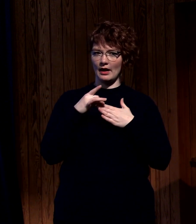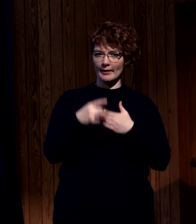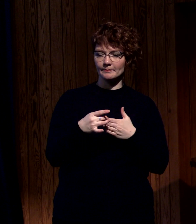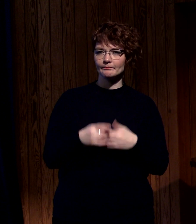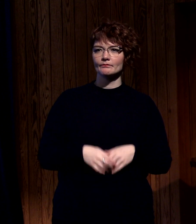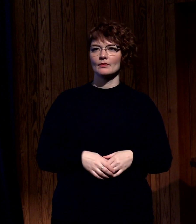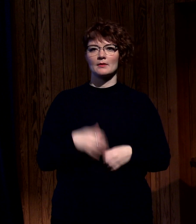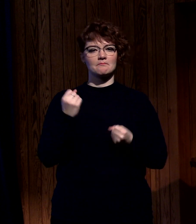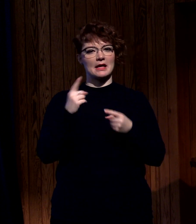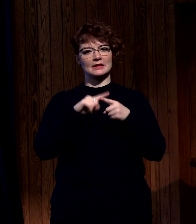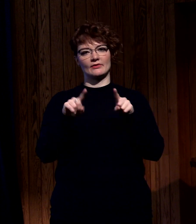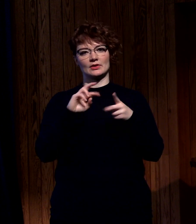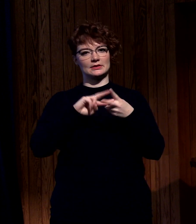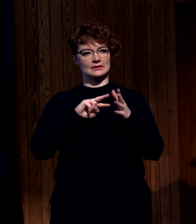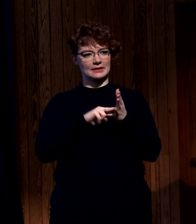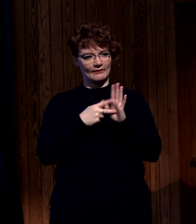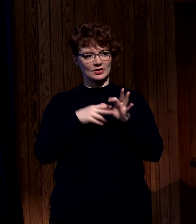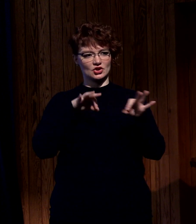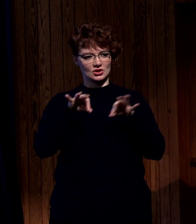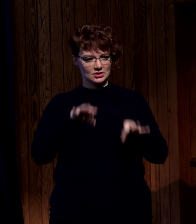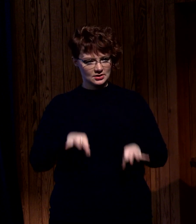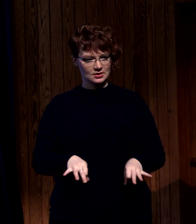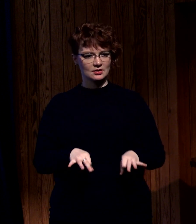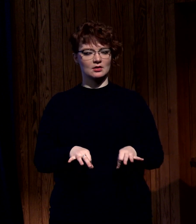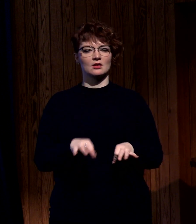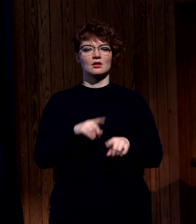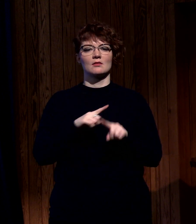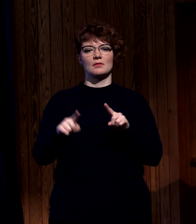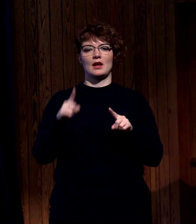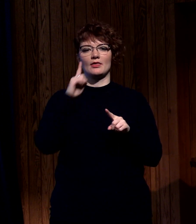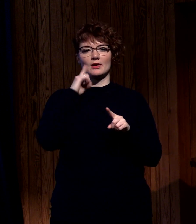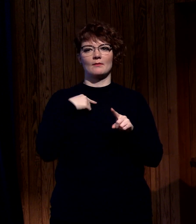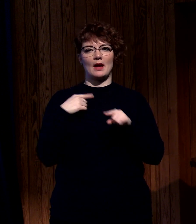definitions out there, but I think my adversary or John Mark